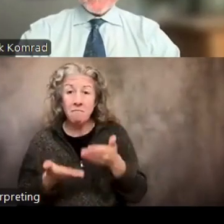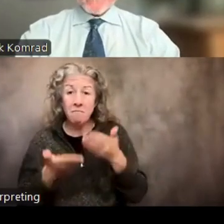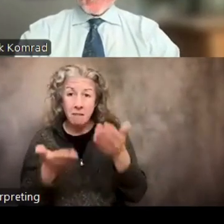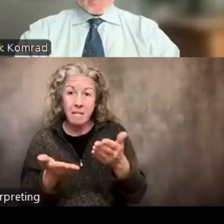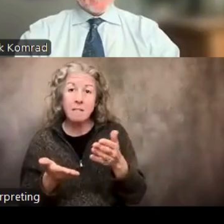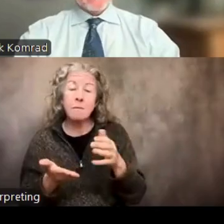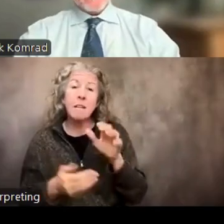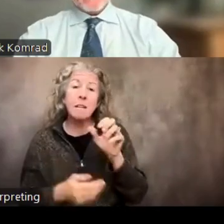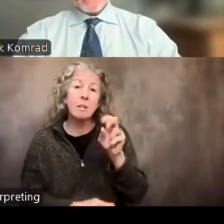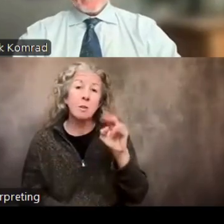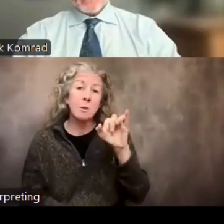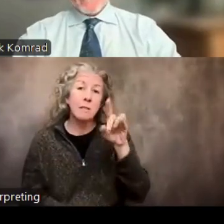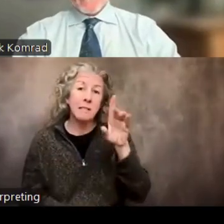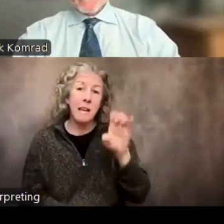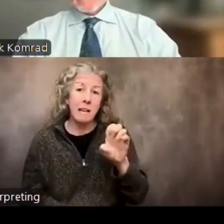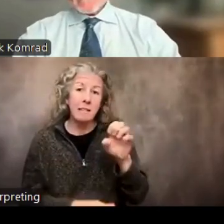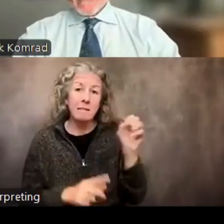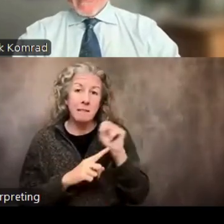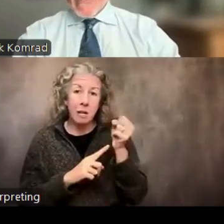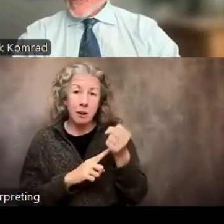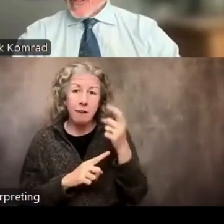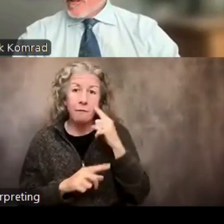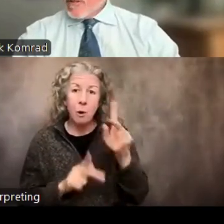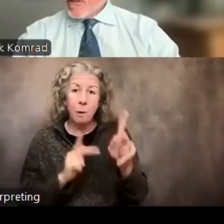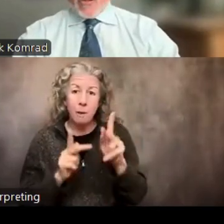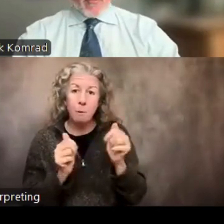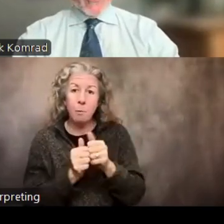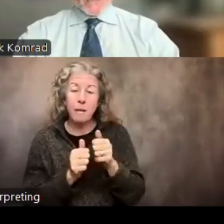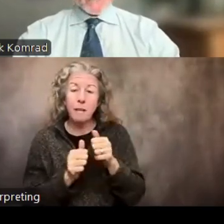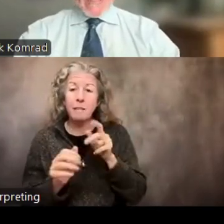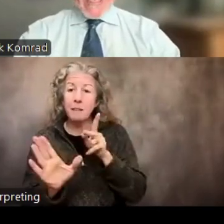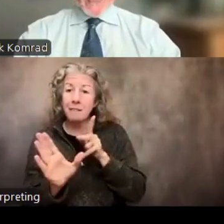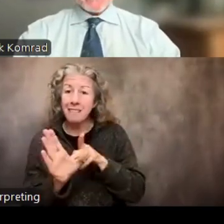for people with psychiatric disorders, which is actually